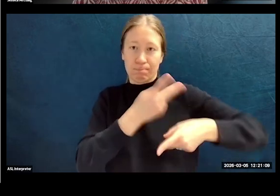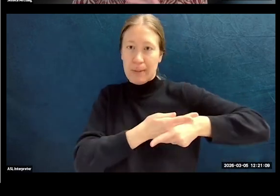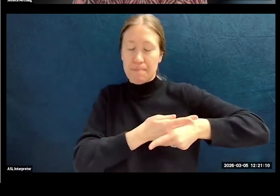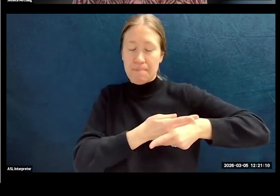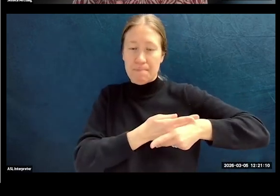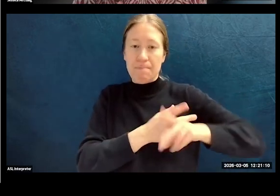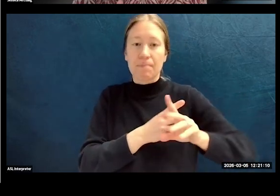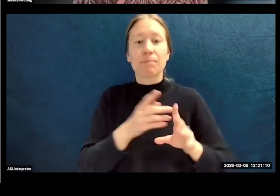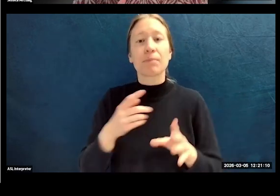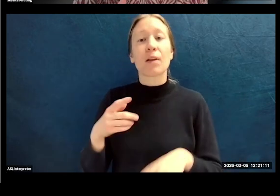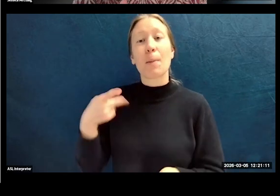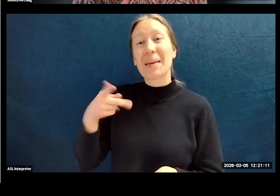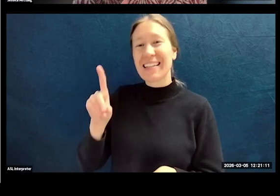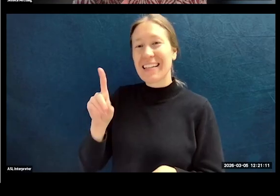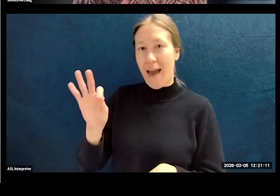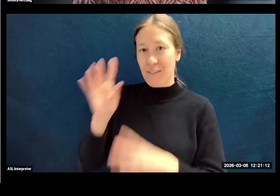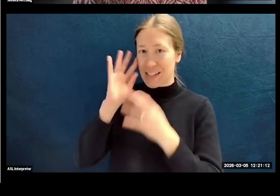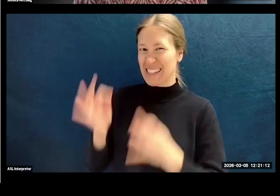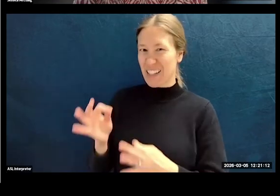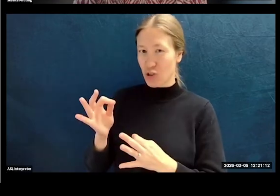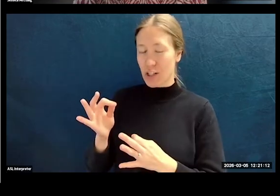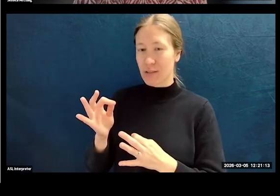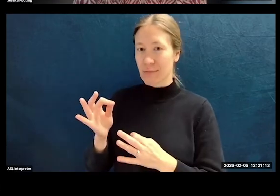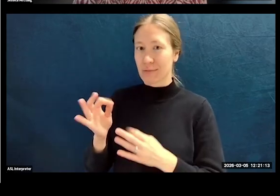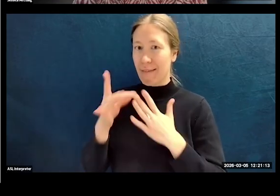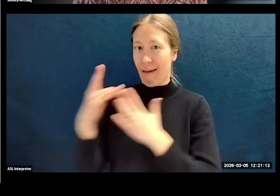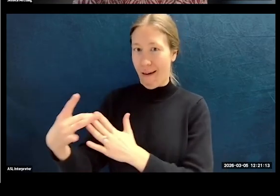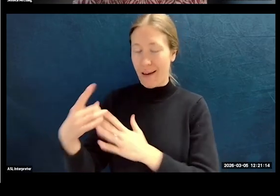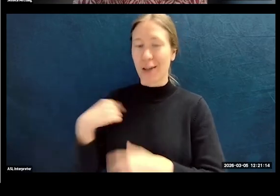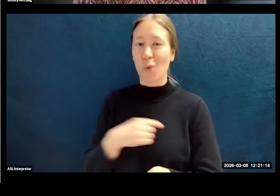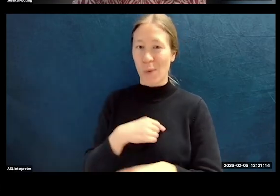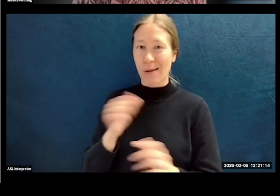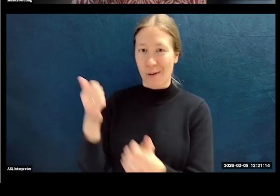the PDF decision tree that we linked to earlier has guidance on how to protect your Word files.